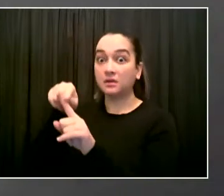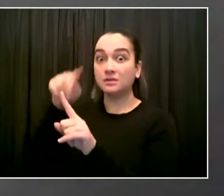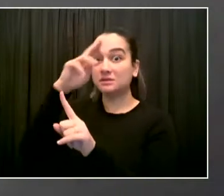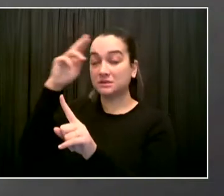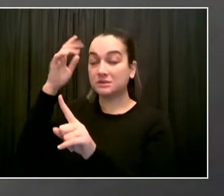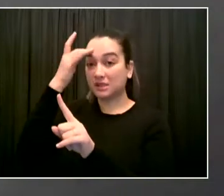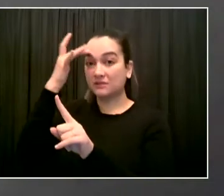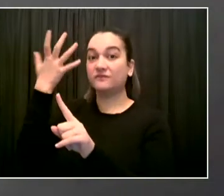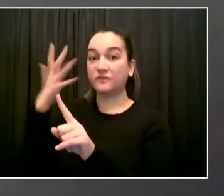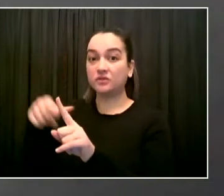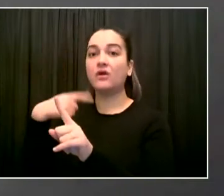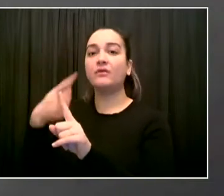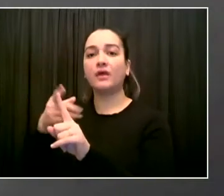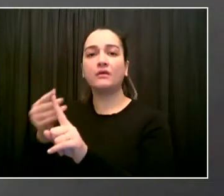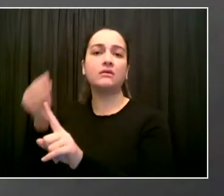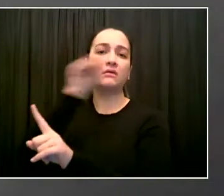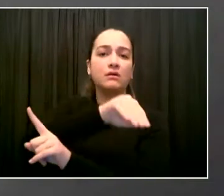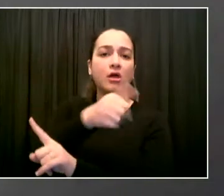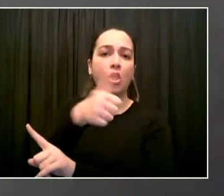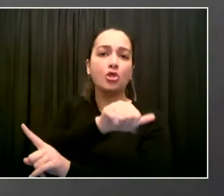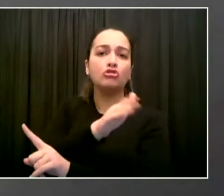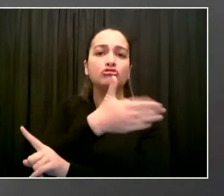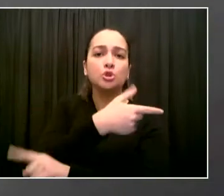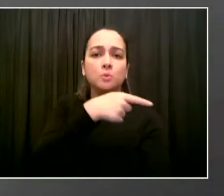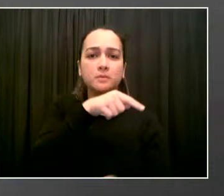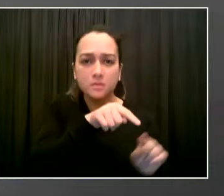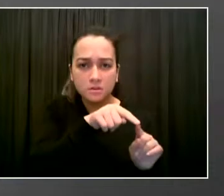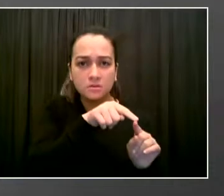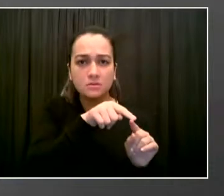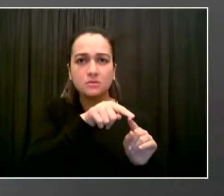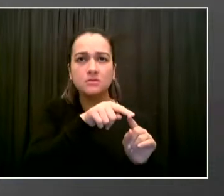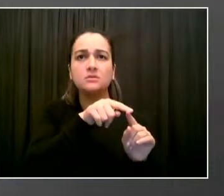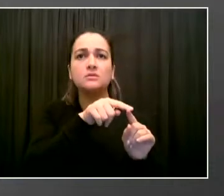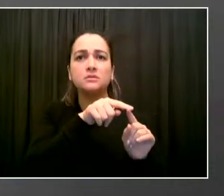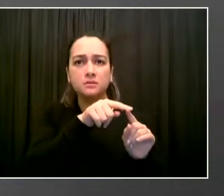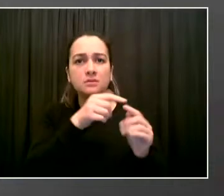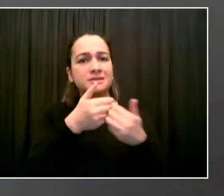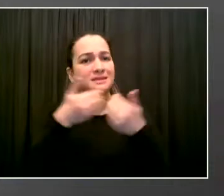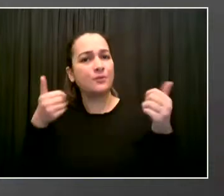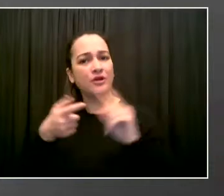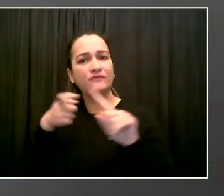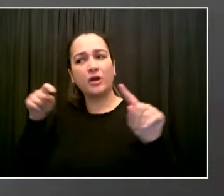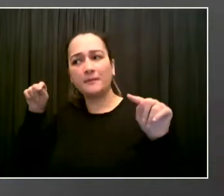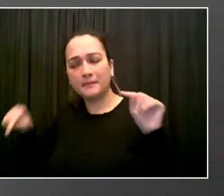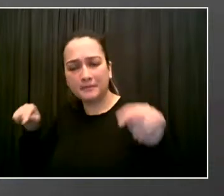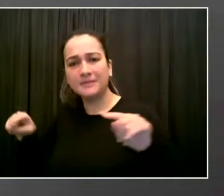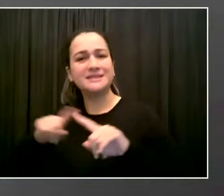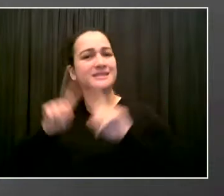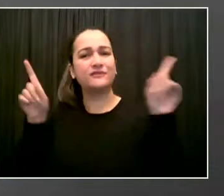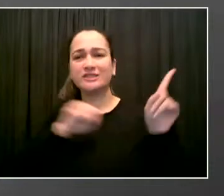A COMPLETELY SEPARATE PART WITH A SEPARATE ENTRANCE AND SEPARATE STAFF,